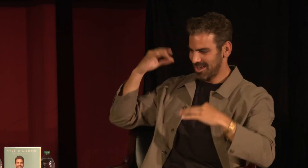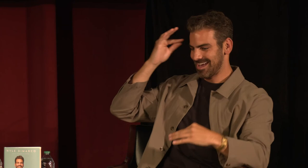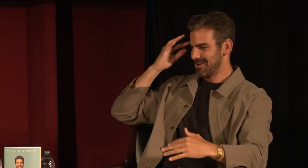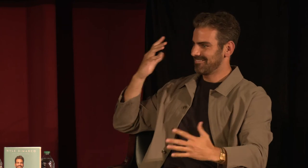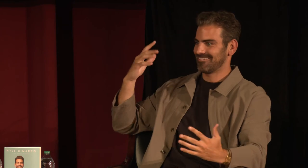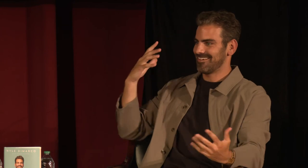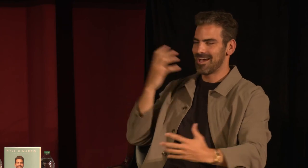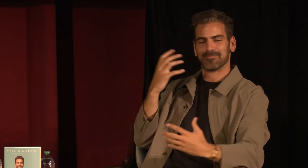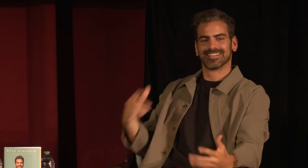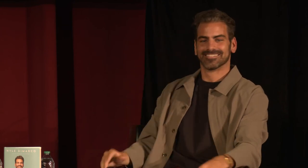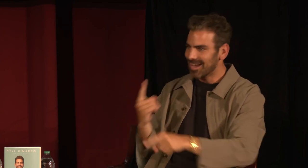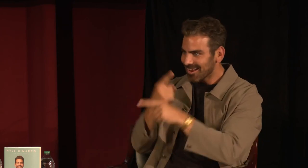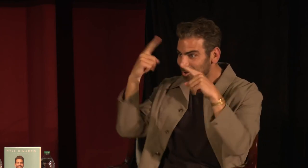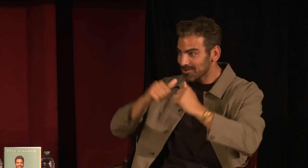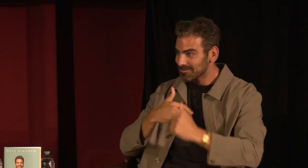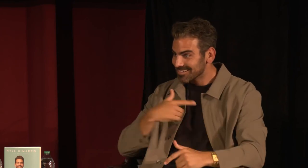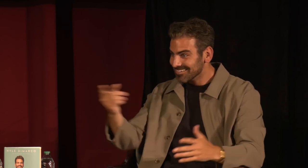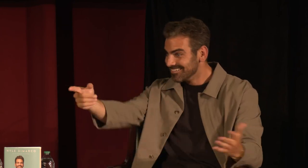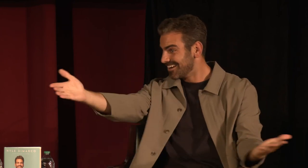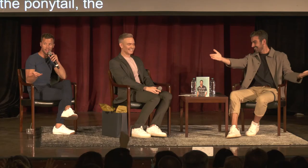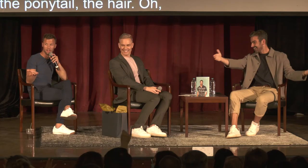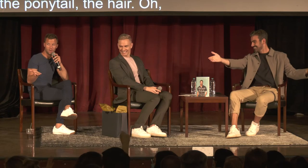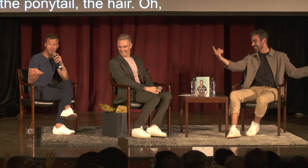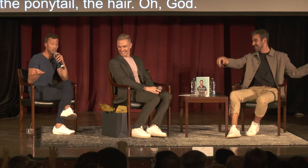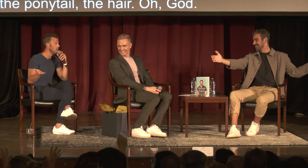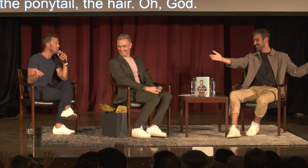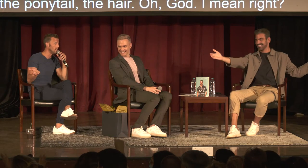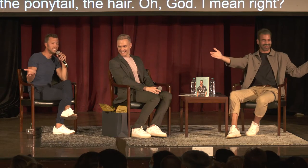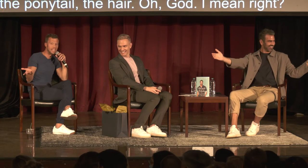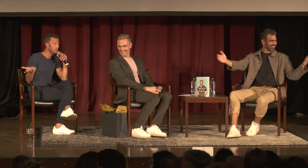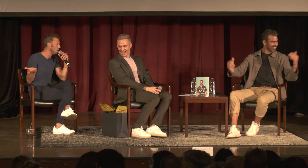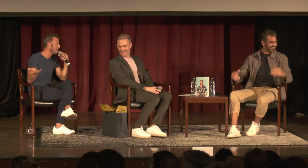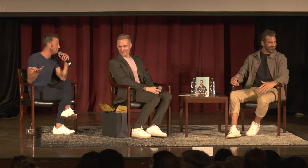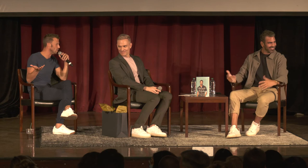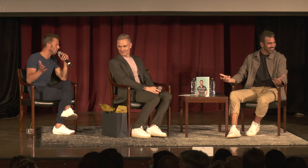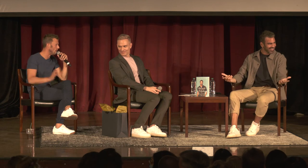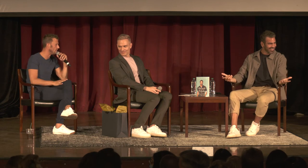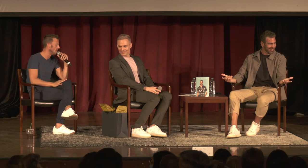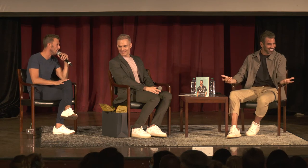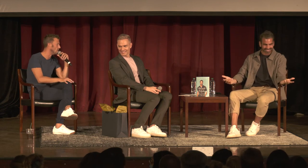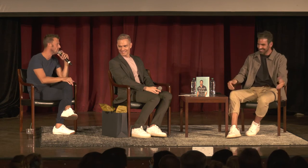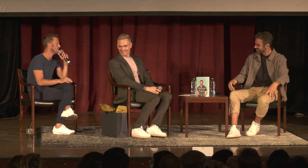You have the ponytail and the hair. Oh, God. Right. You're team Green Power Ranger over here. Thank you.